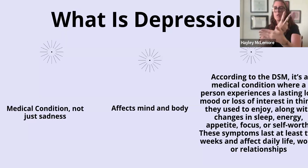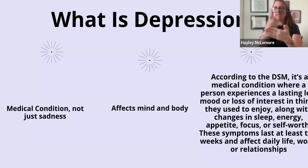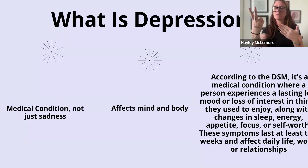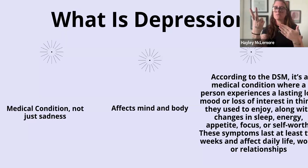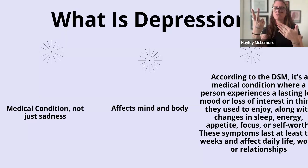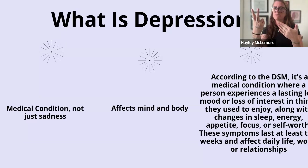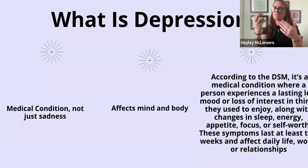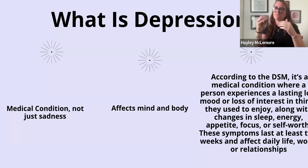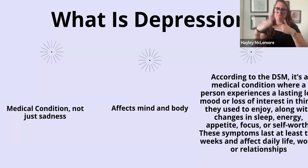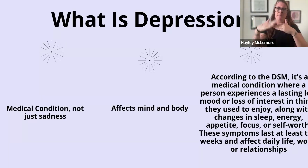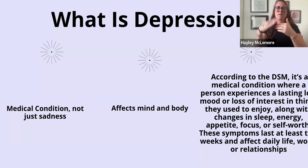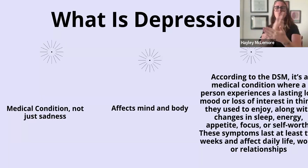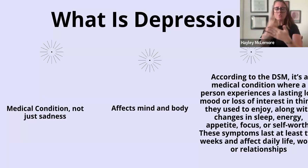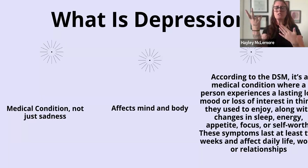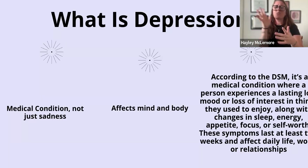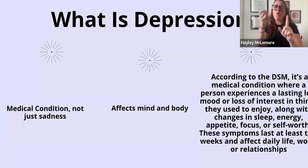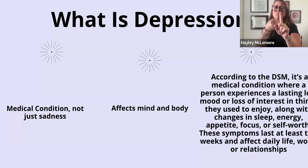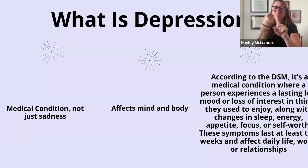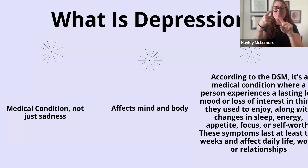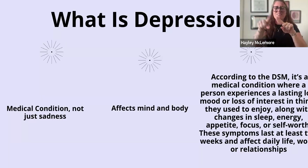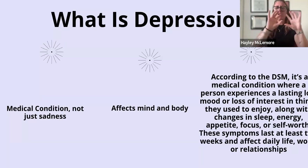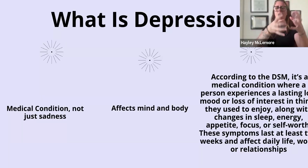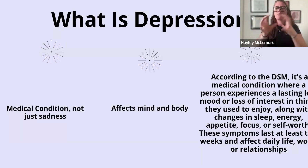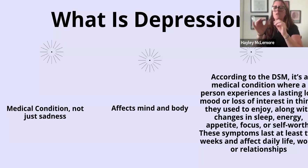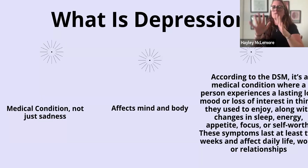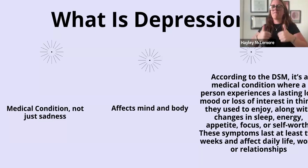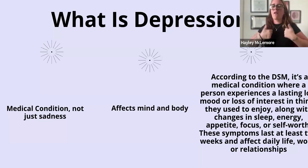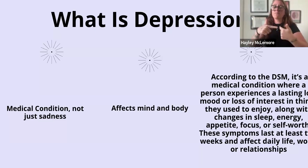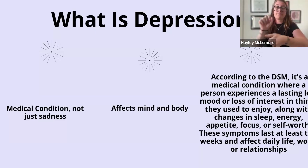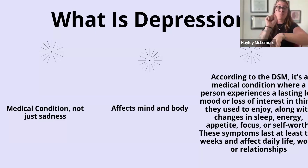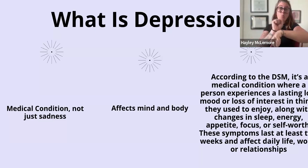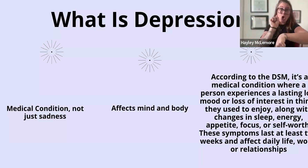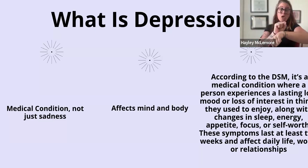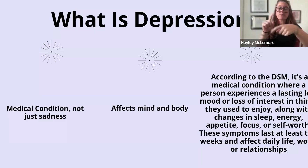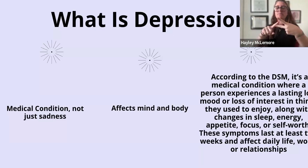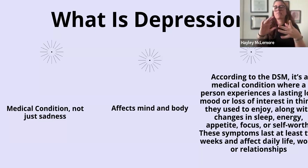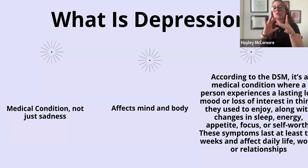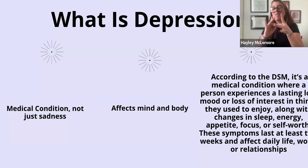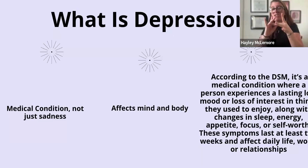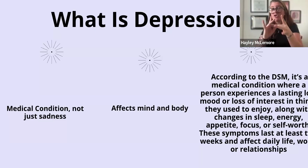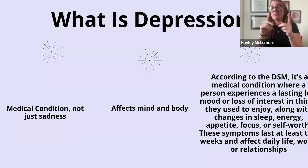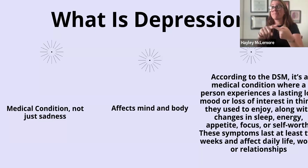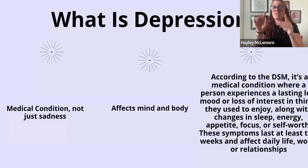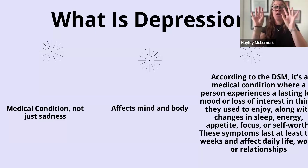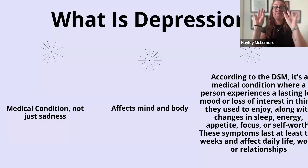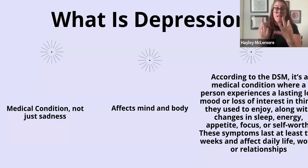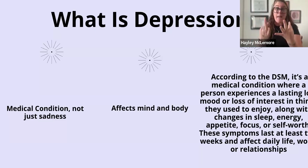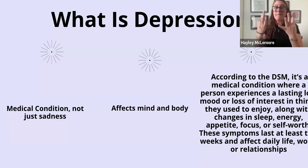For example, if this happened for at least two weeks, or more than two weeks, and it affects multiple areas of your life,